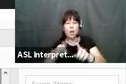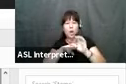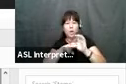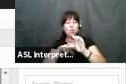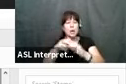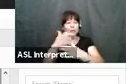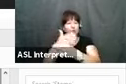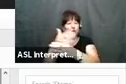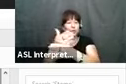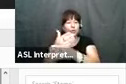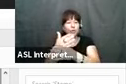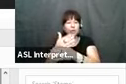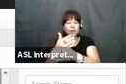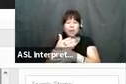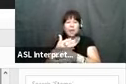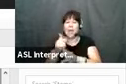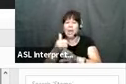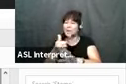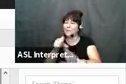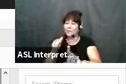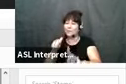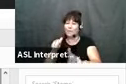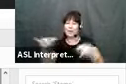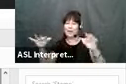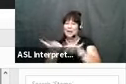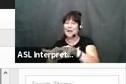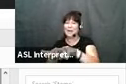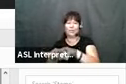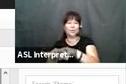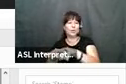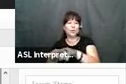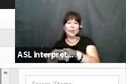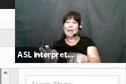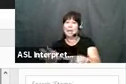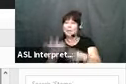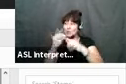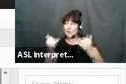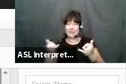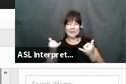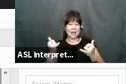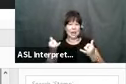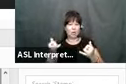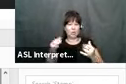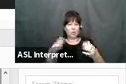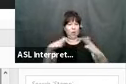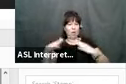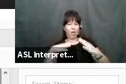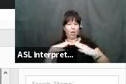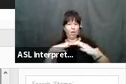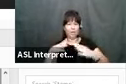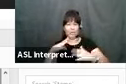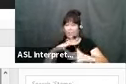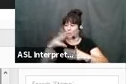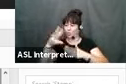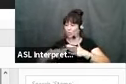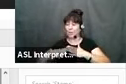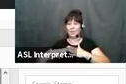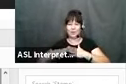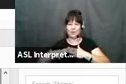and we can avoid gathering, especially as we're coming upon a long weekend here for Labor Day weekend. It's going to be hot.